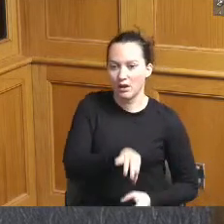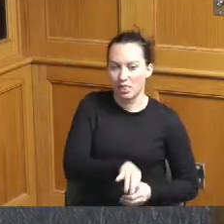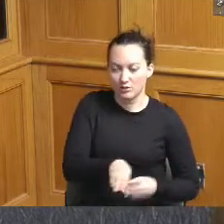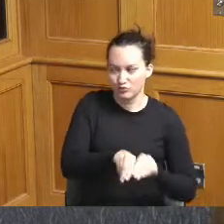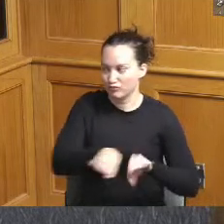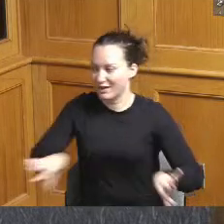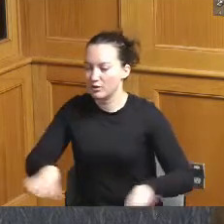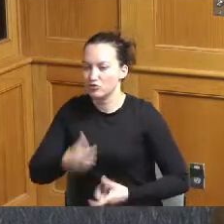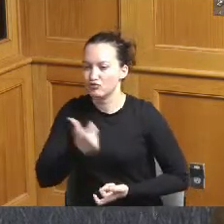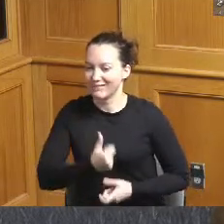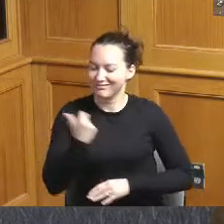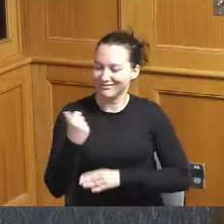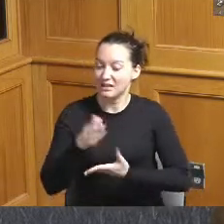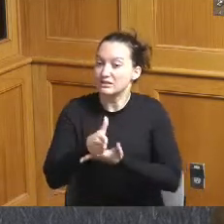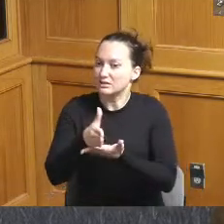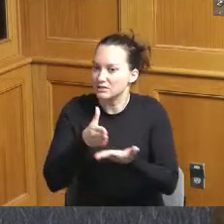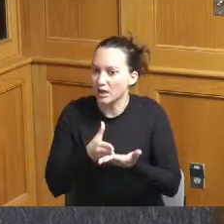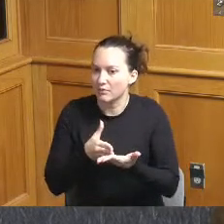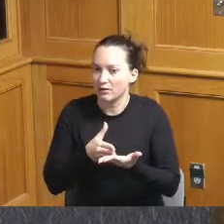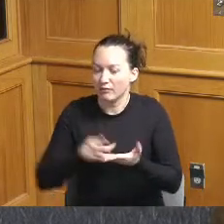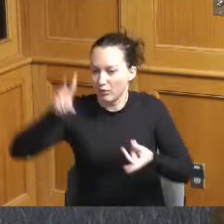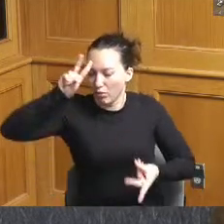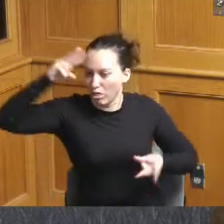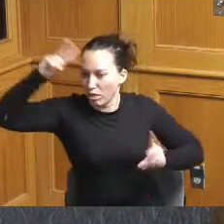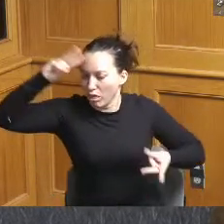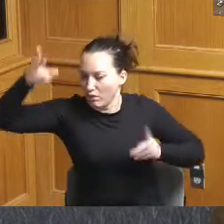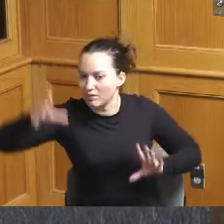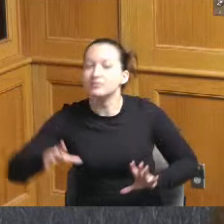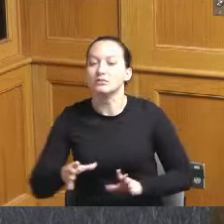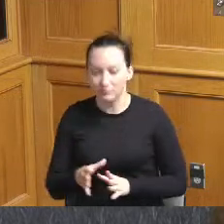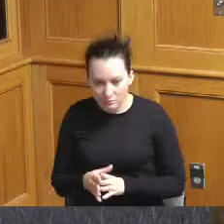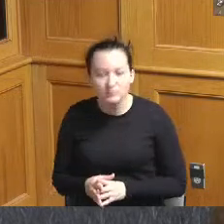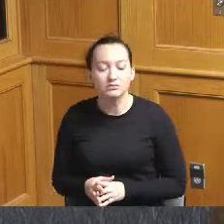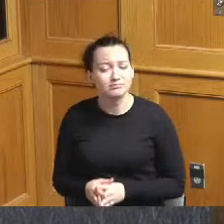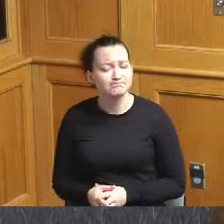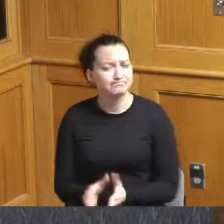Tamp down some of some of the misinformation that's out there so I just want to applaud you